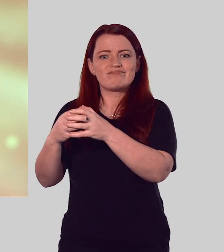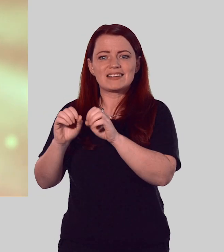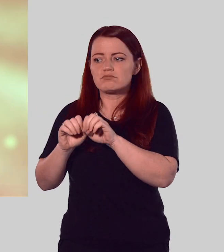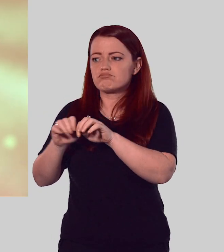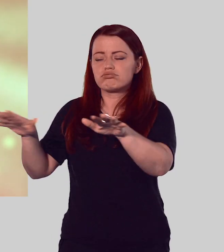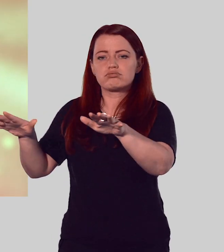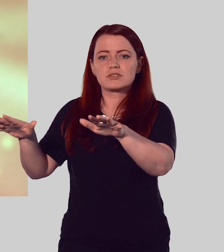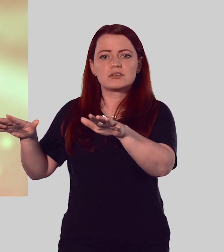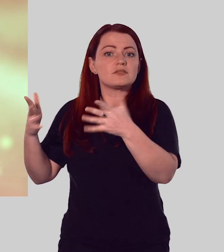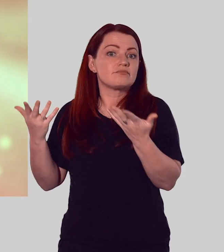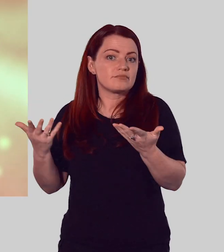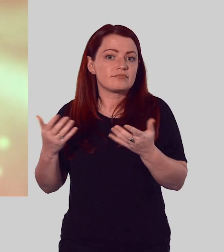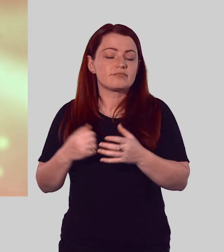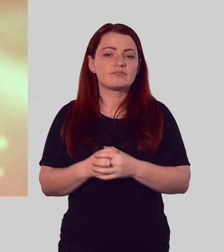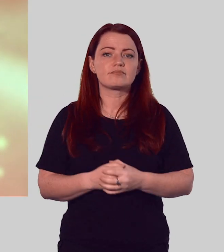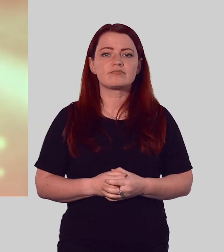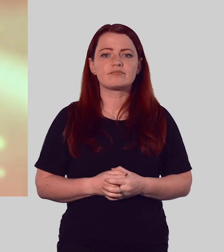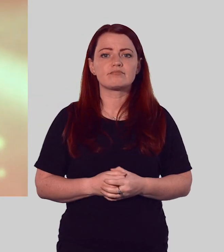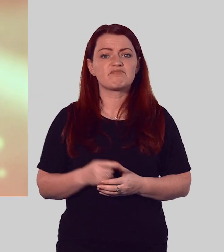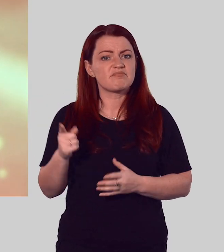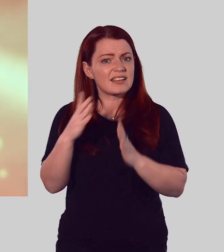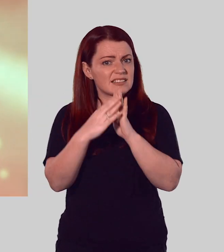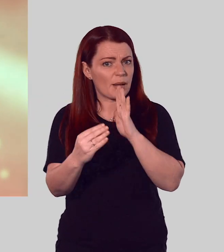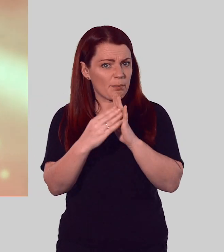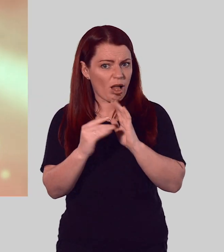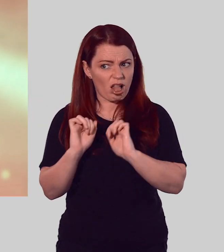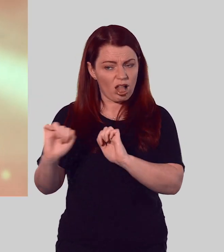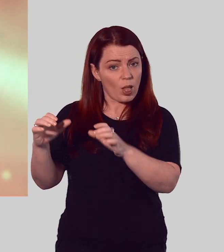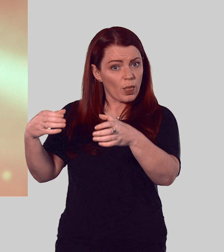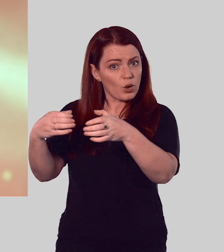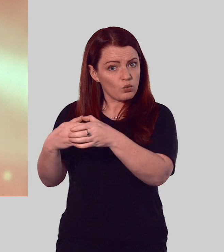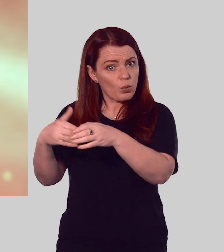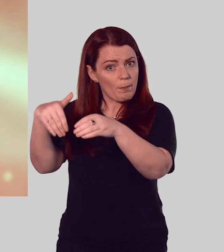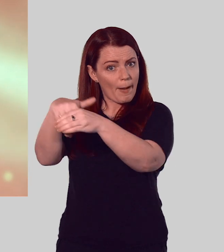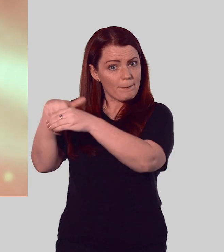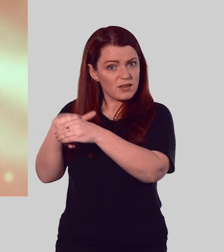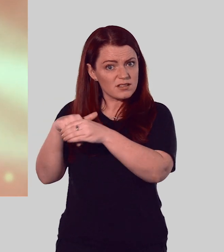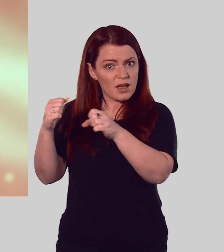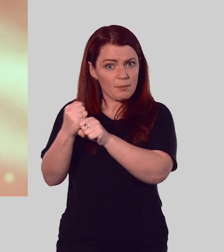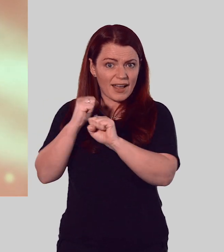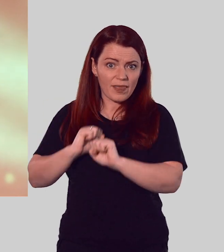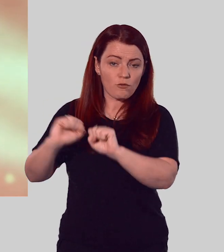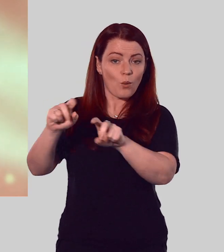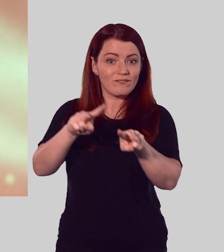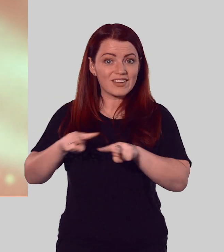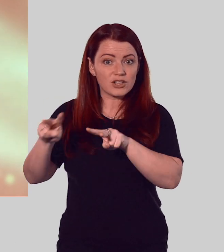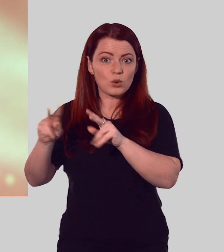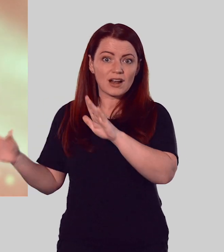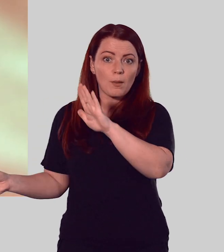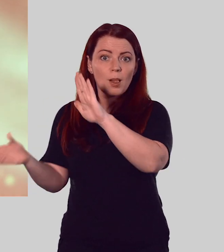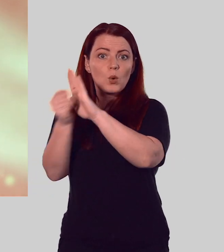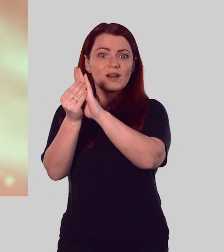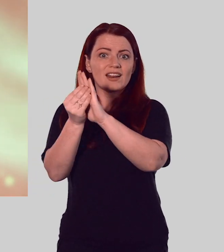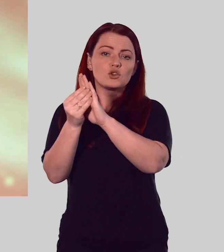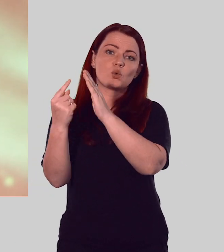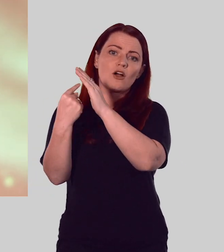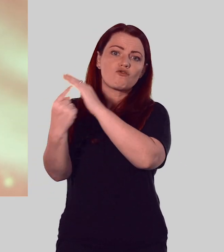An example of this could be group members making their own video segment and uploading it to remote drive such as Dropbox.